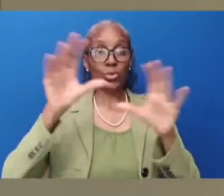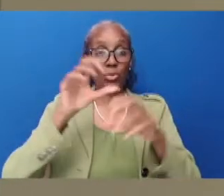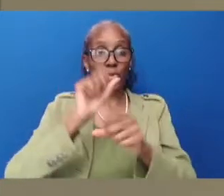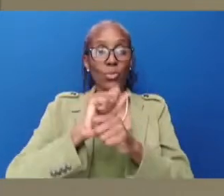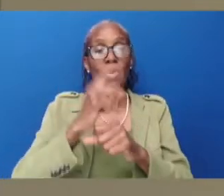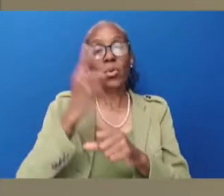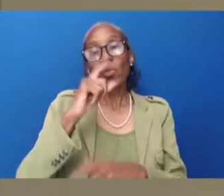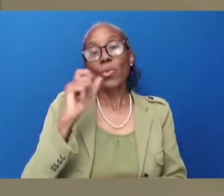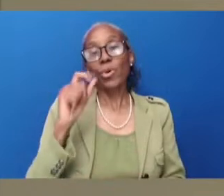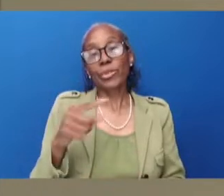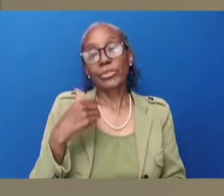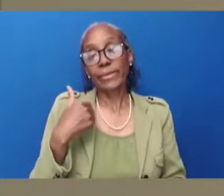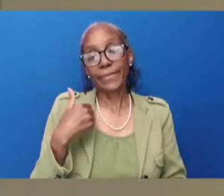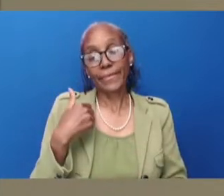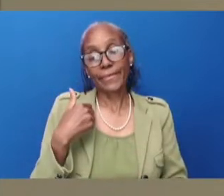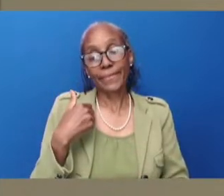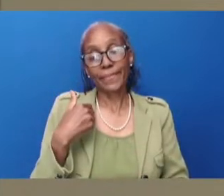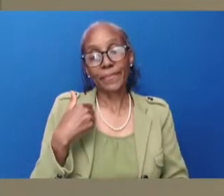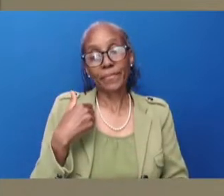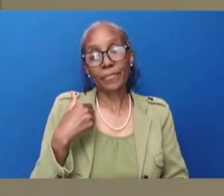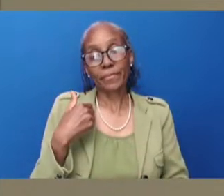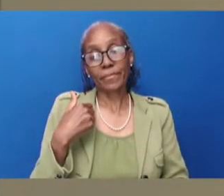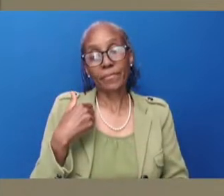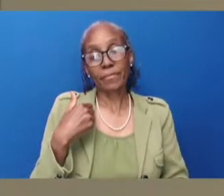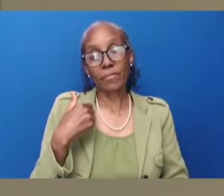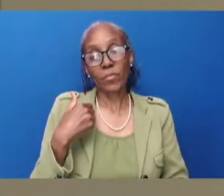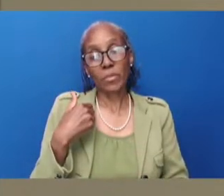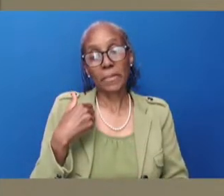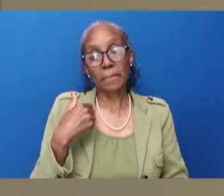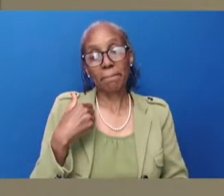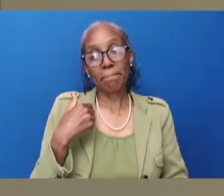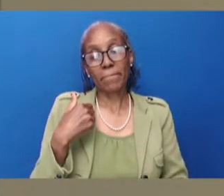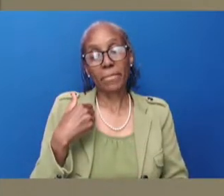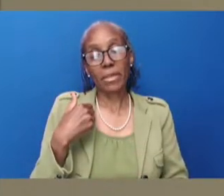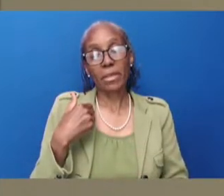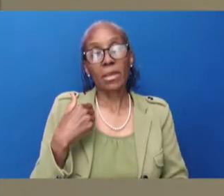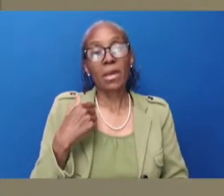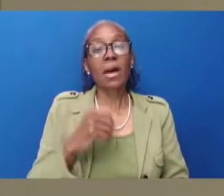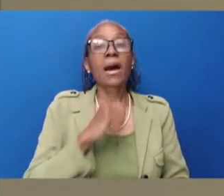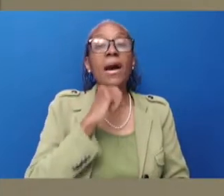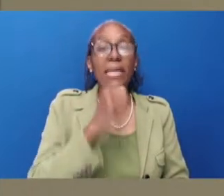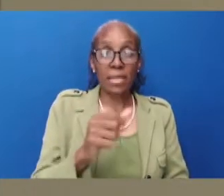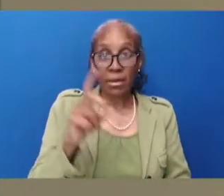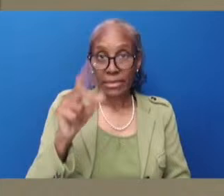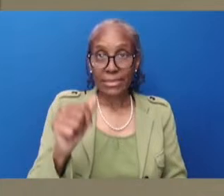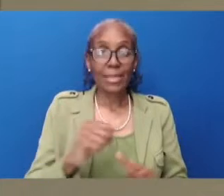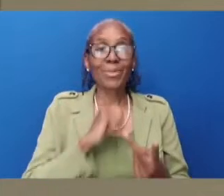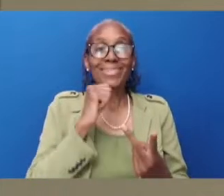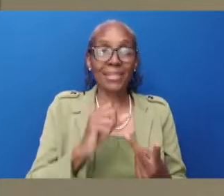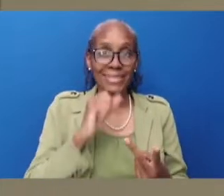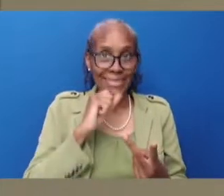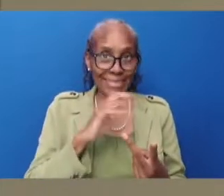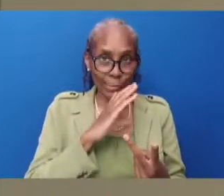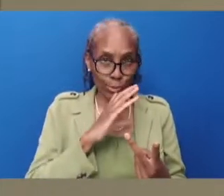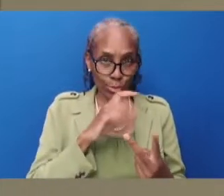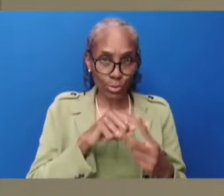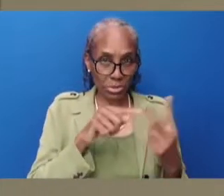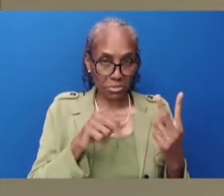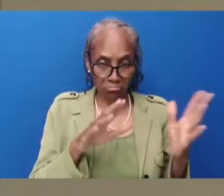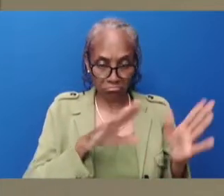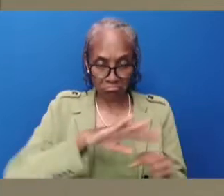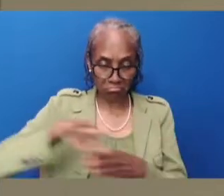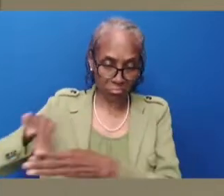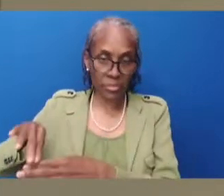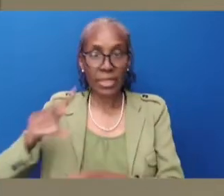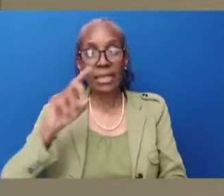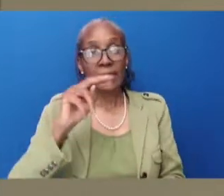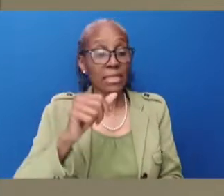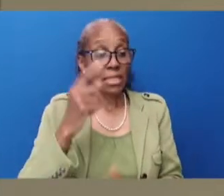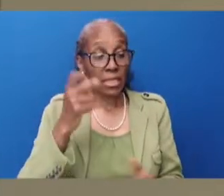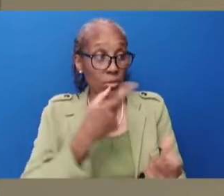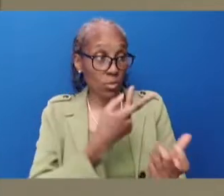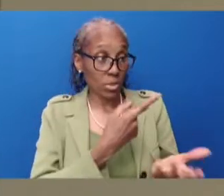THIS WORK.